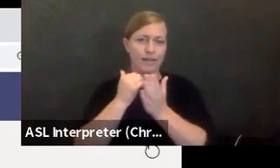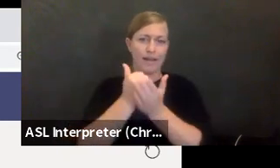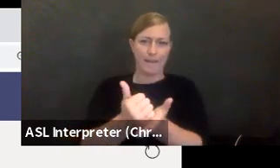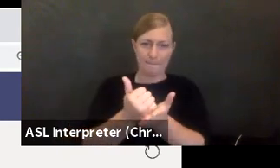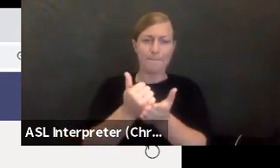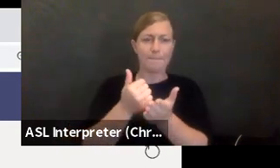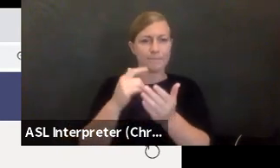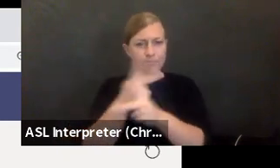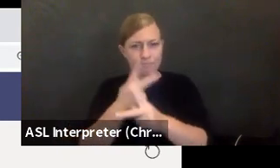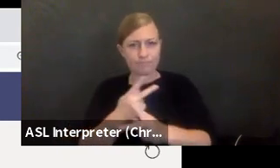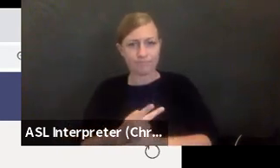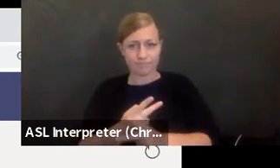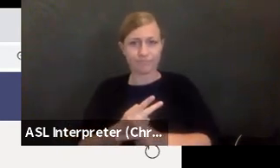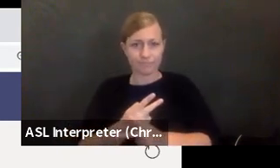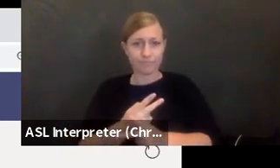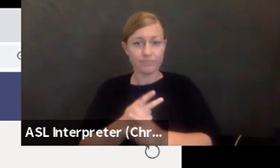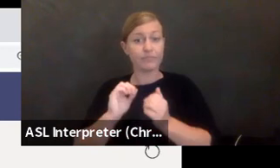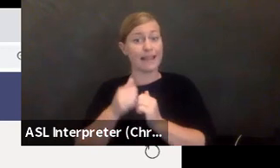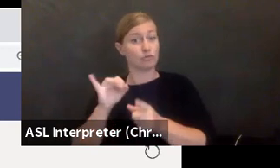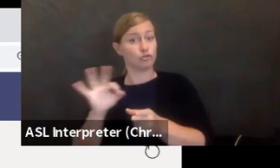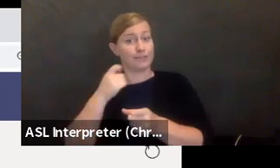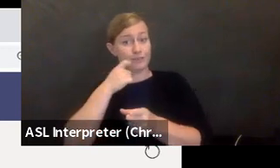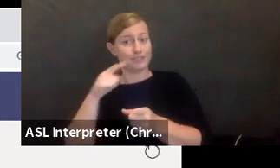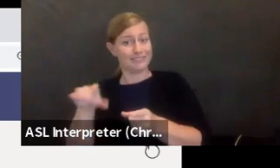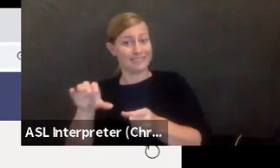organize Team notes, using immersive reader;